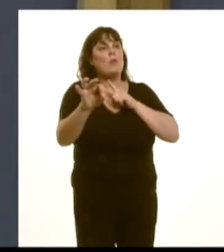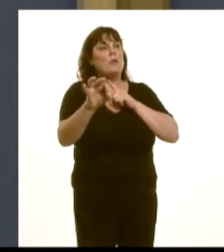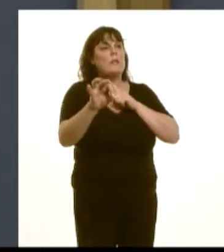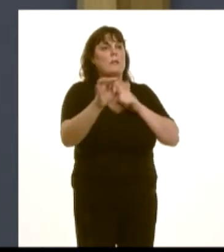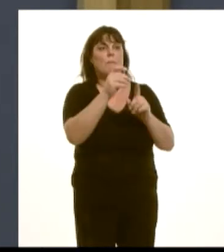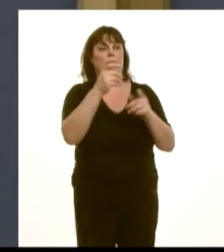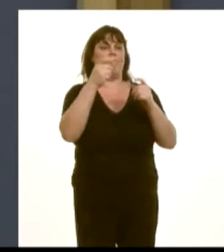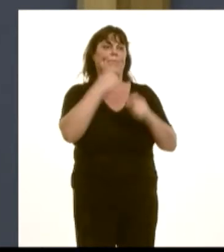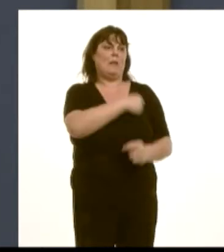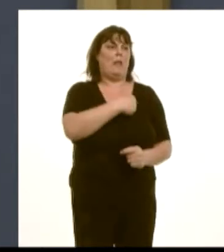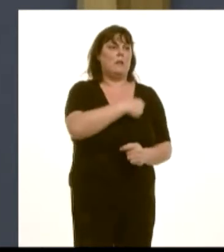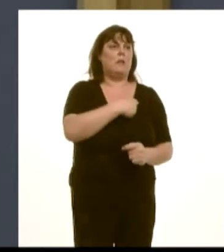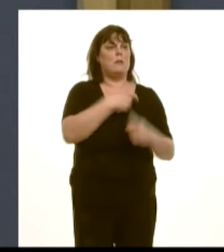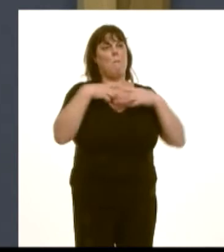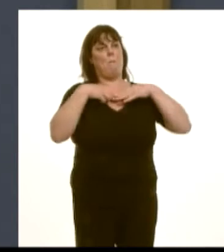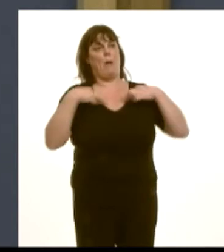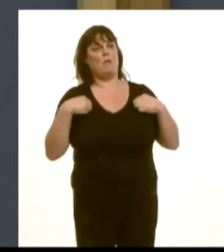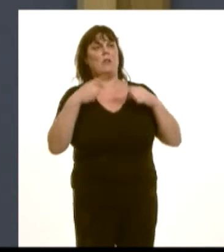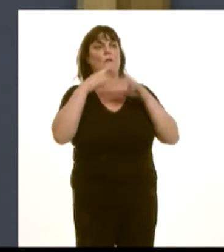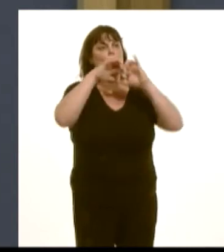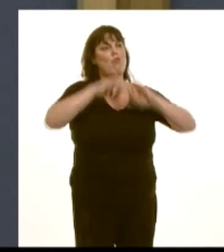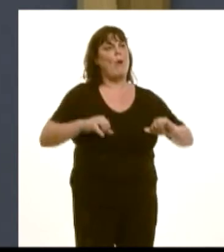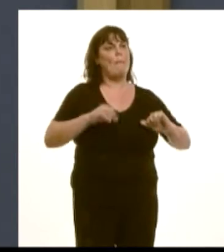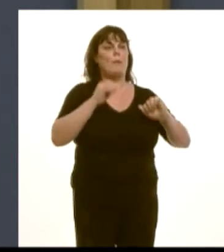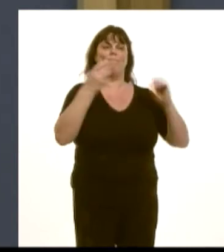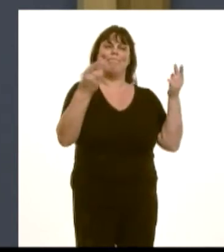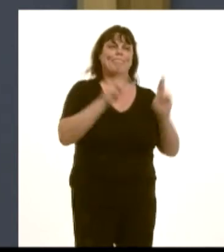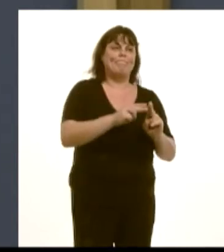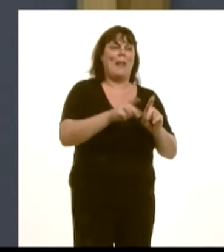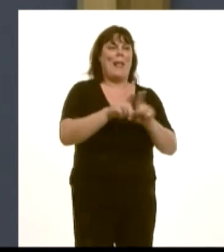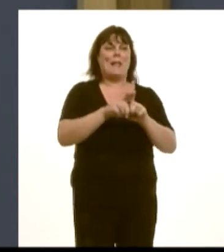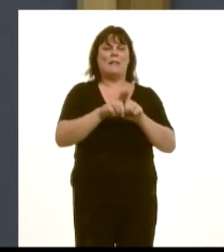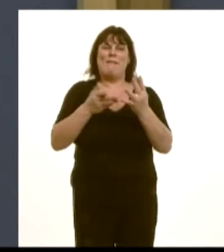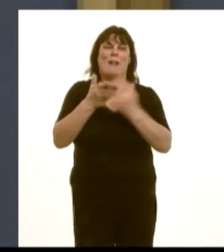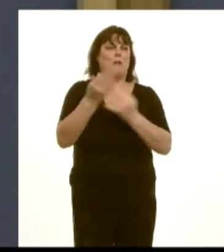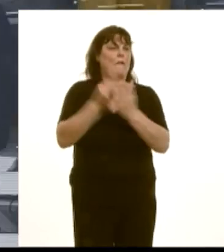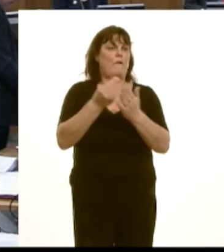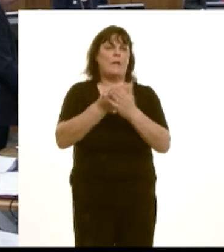and domestic violence courts are closing. So, could I ask you, First Minister, to do